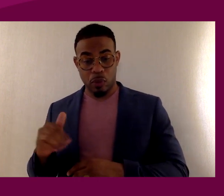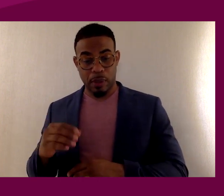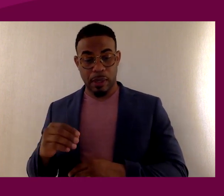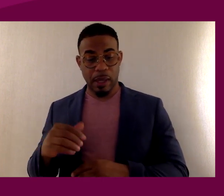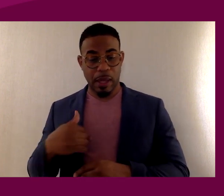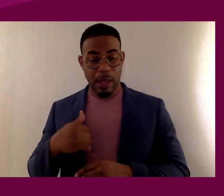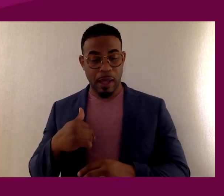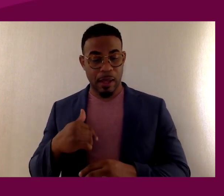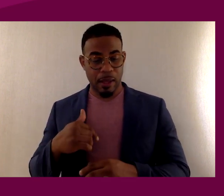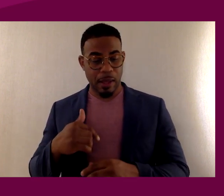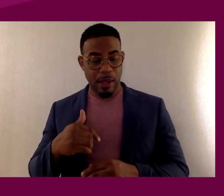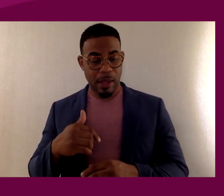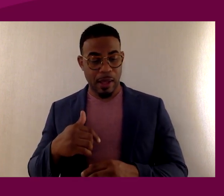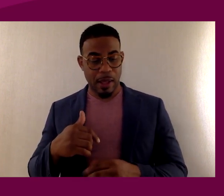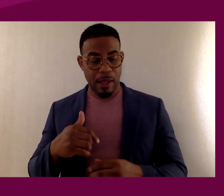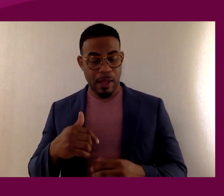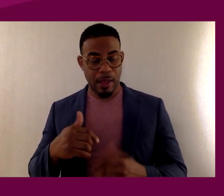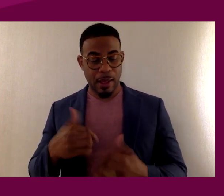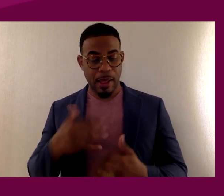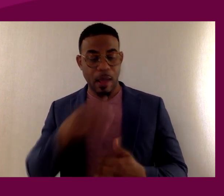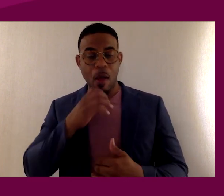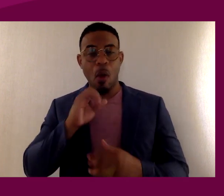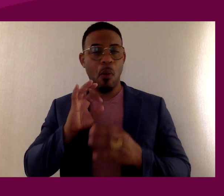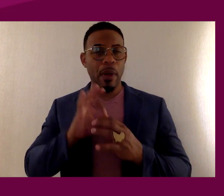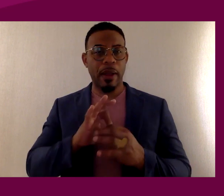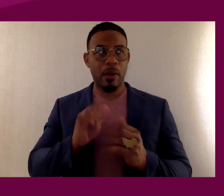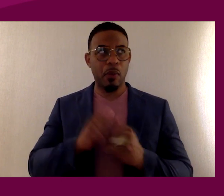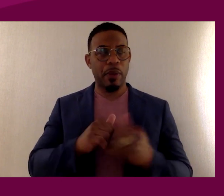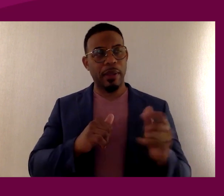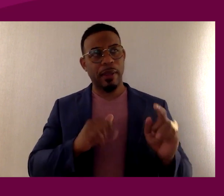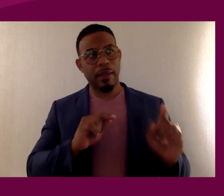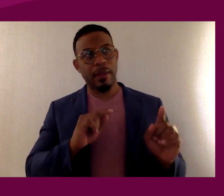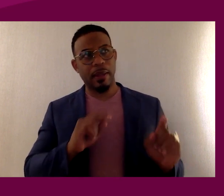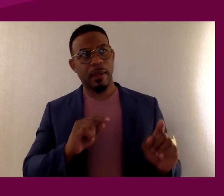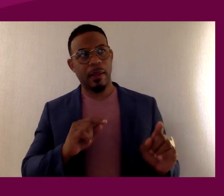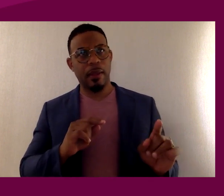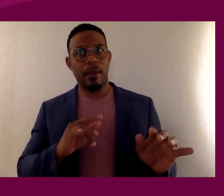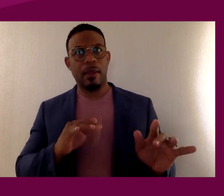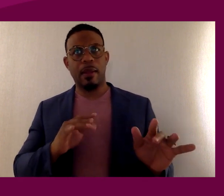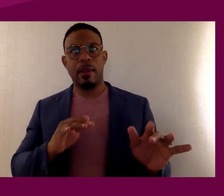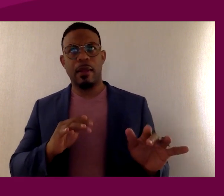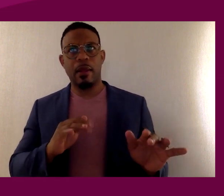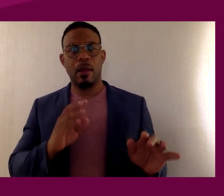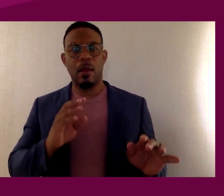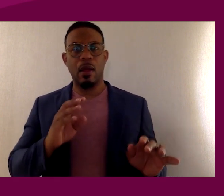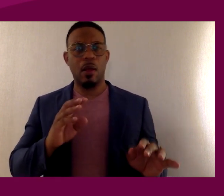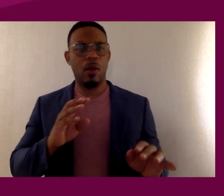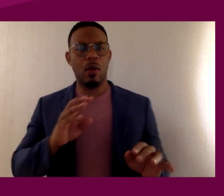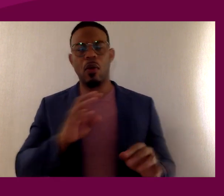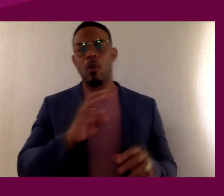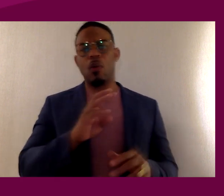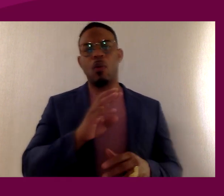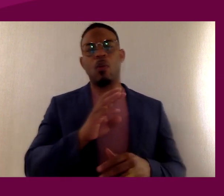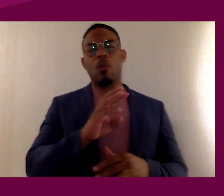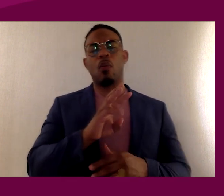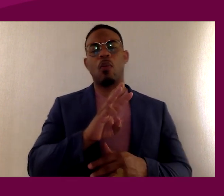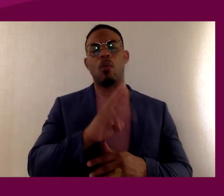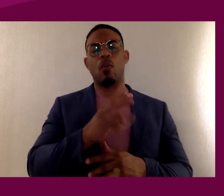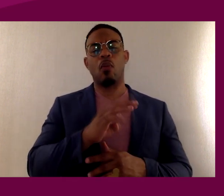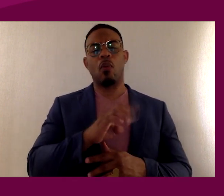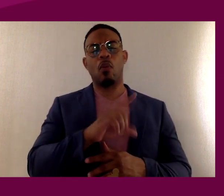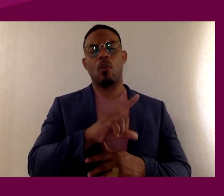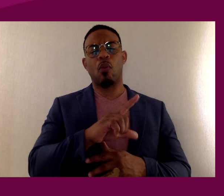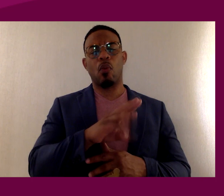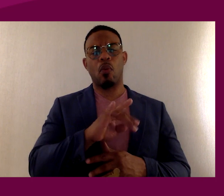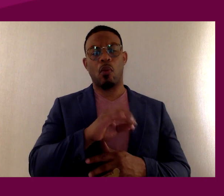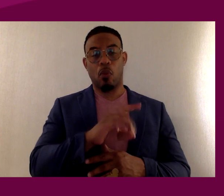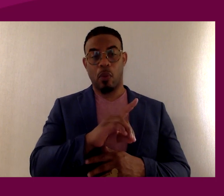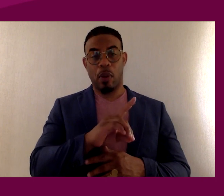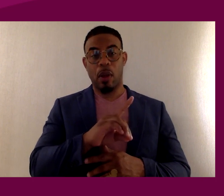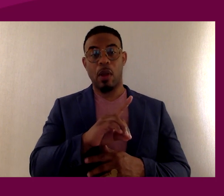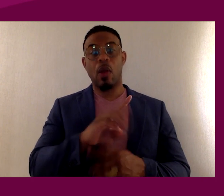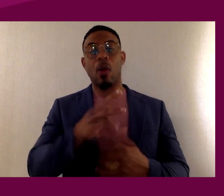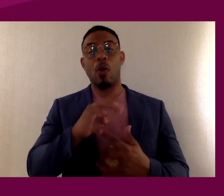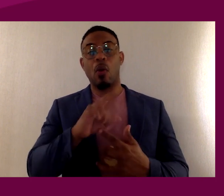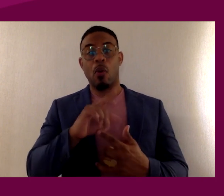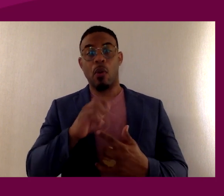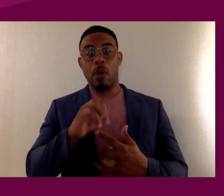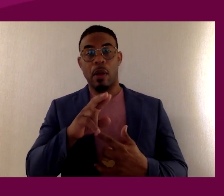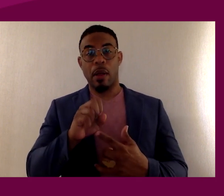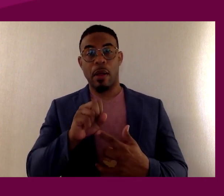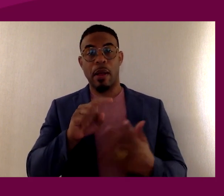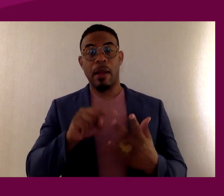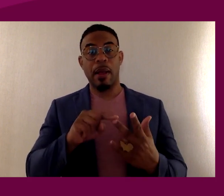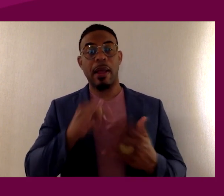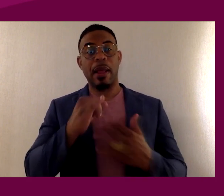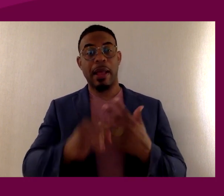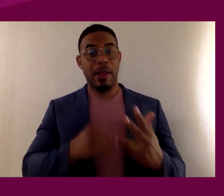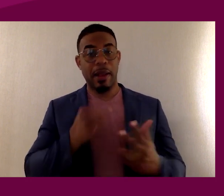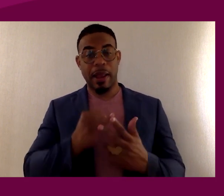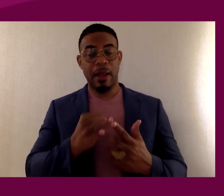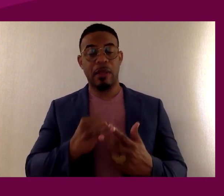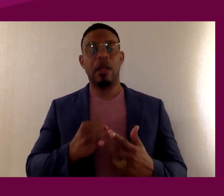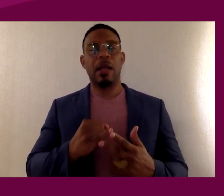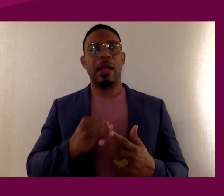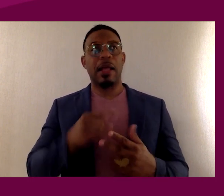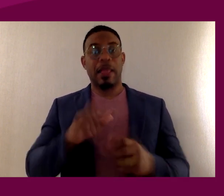Republic of Georgia. I had an old connection with Whirlwind Wheelchair International, which by that